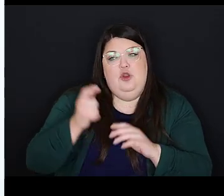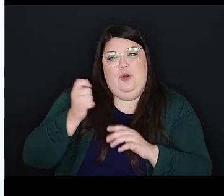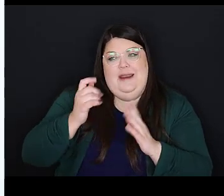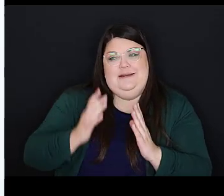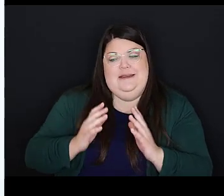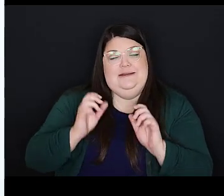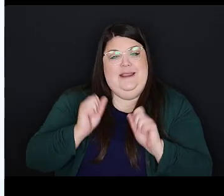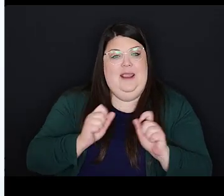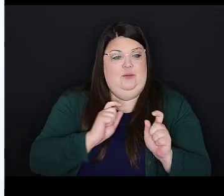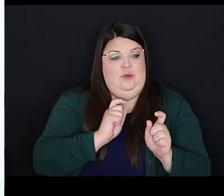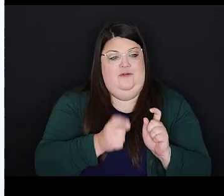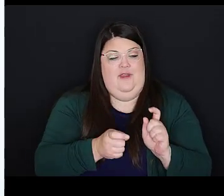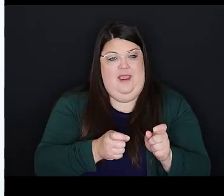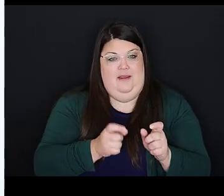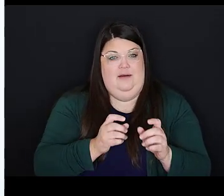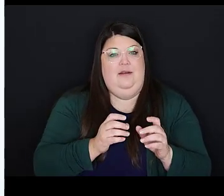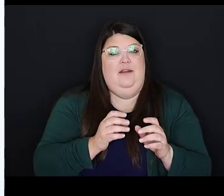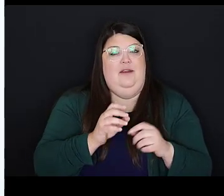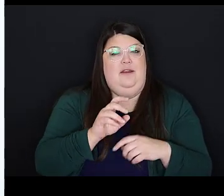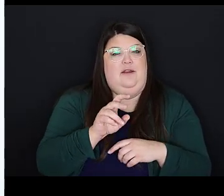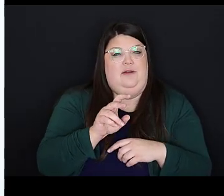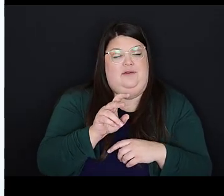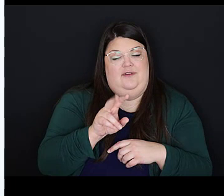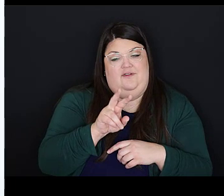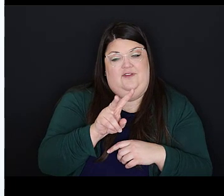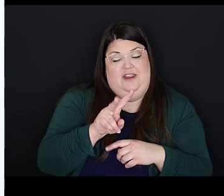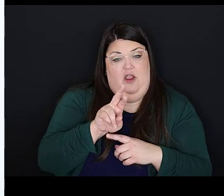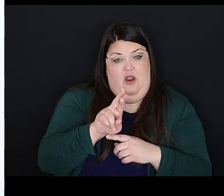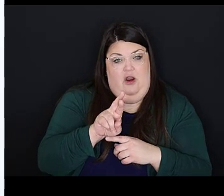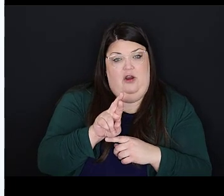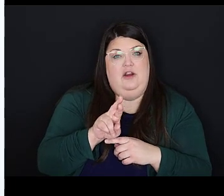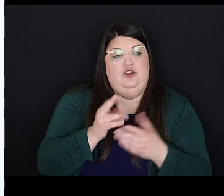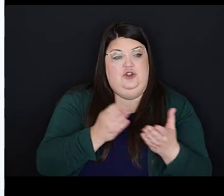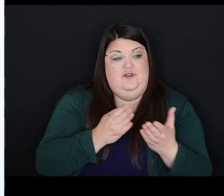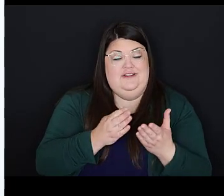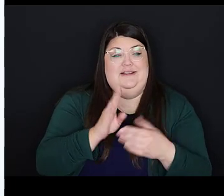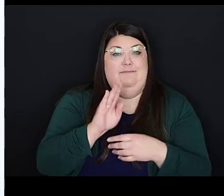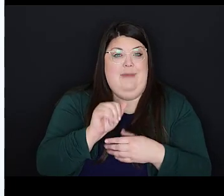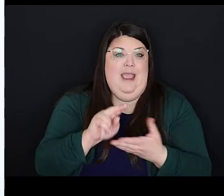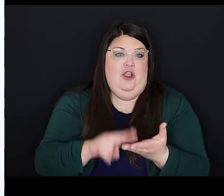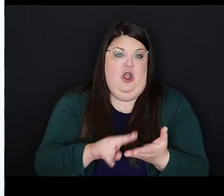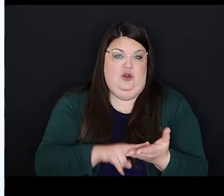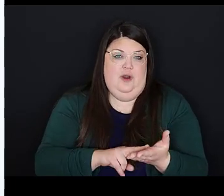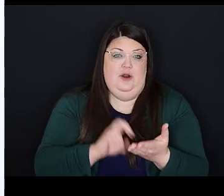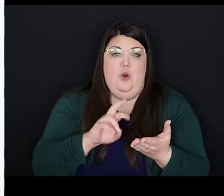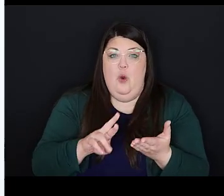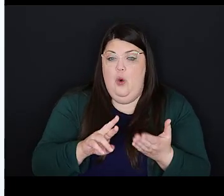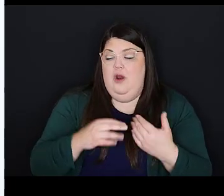to provide the vocational rehabilitation services by contract or otherwise enter into an agreement